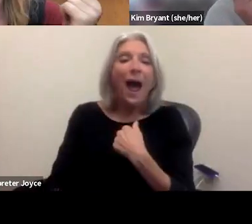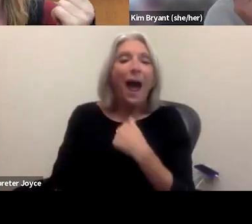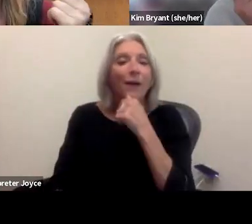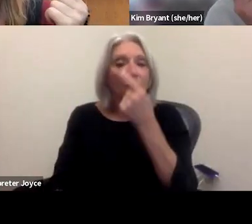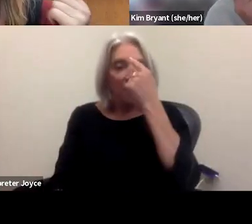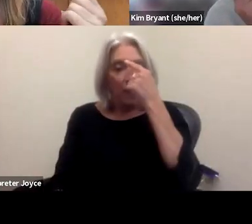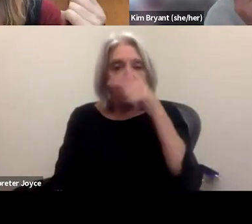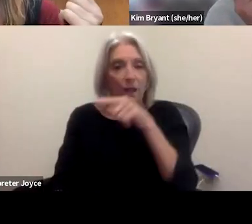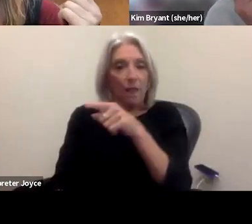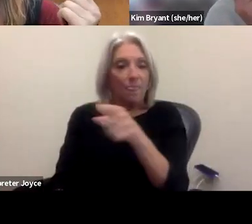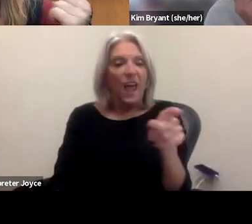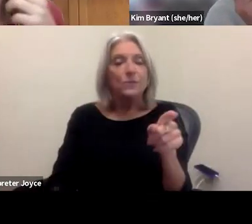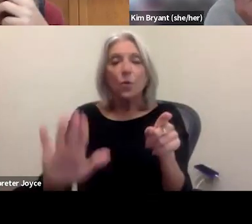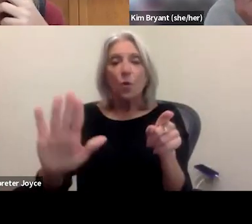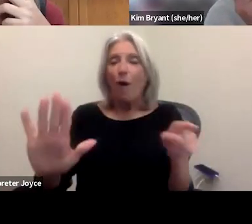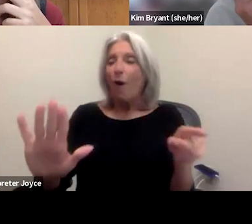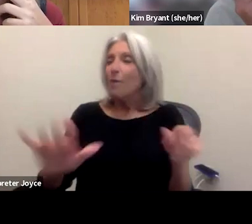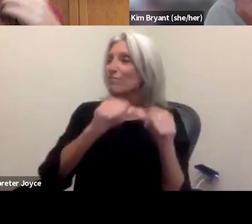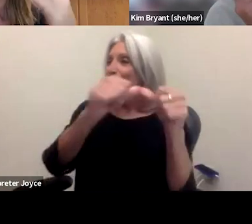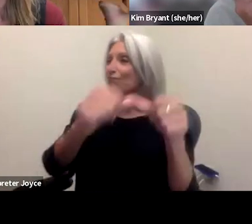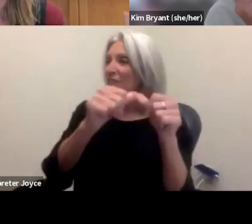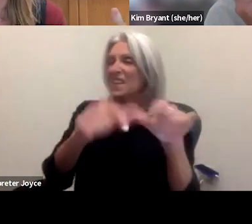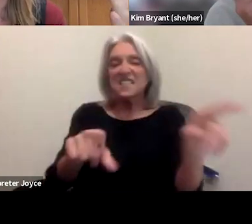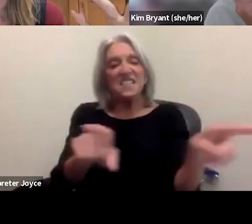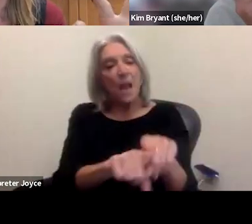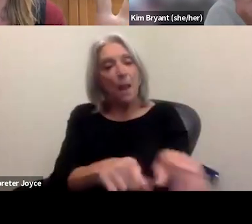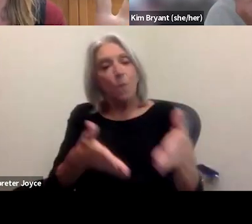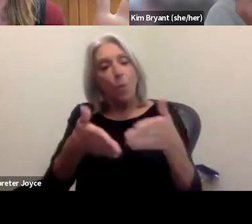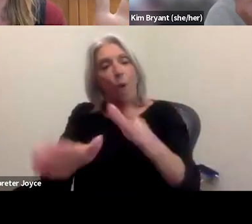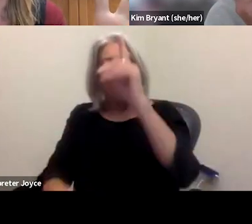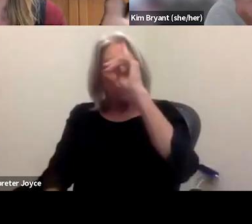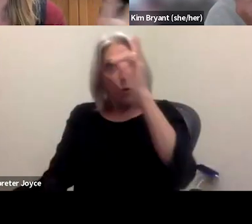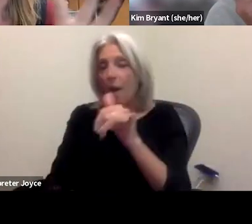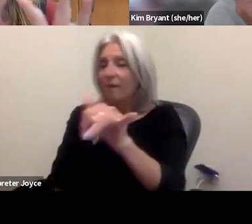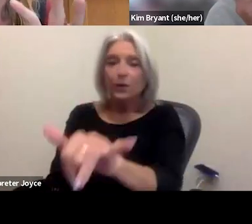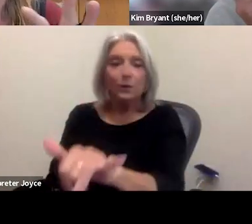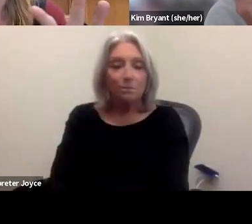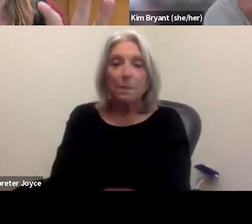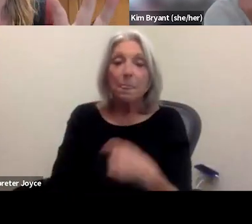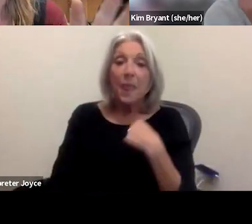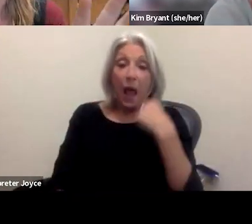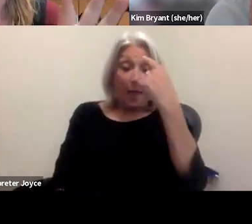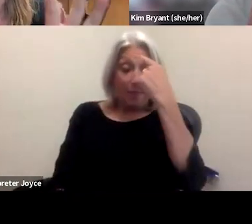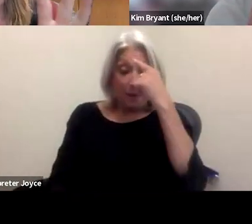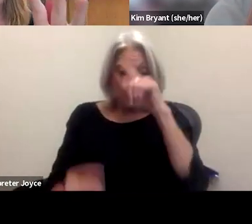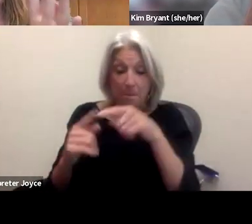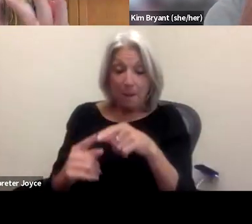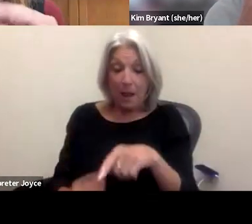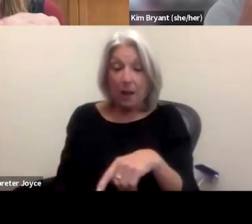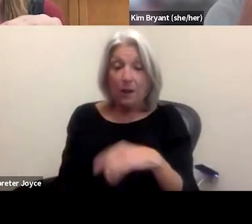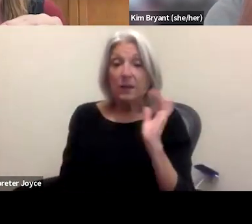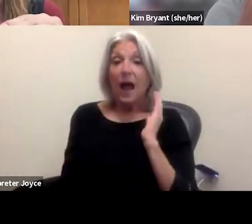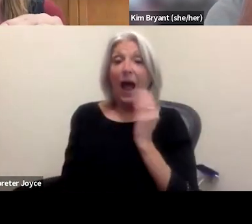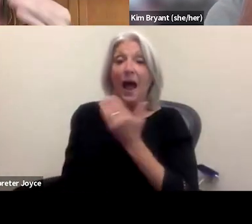is what we're going to do forever, but I've been thinking about disabled people in R&D and different modes.